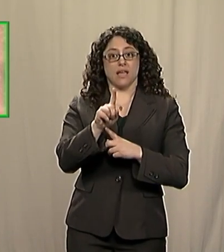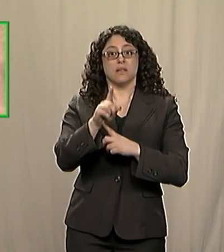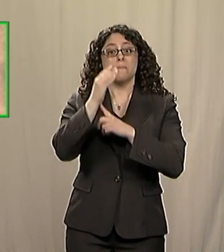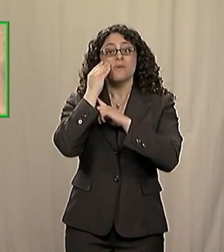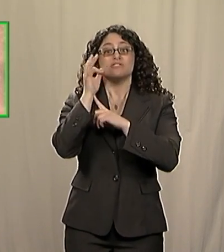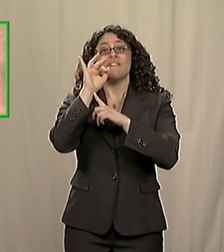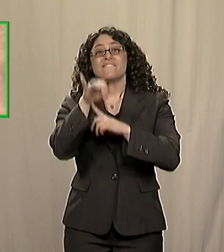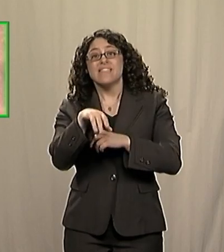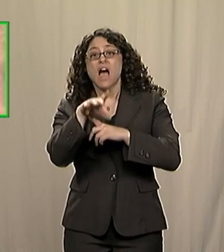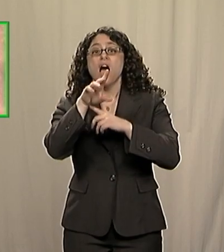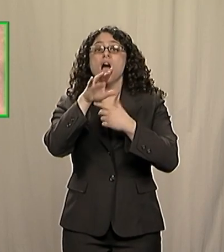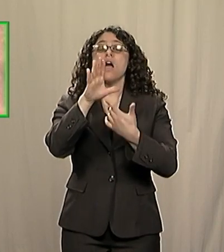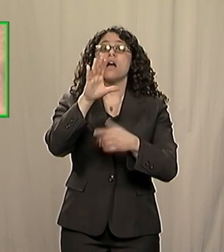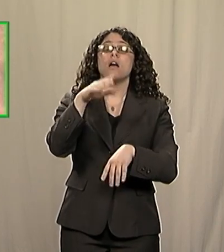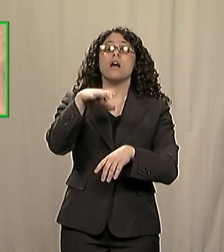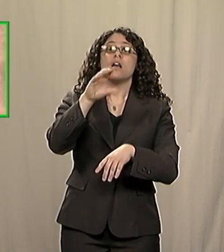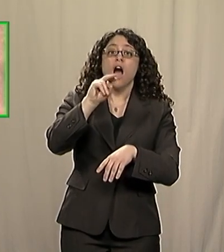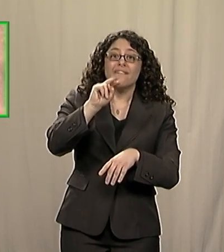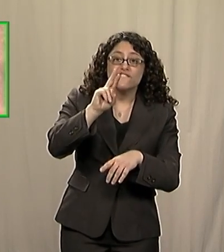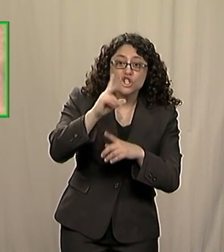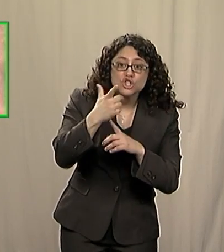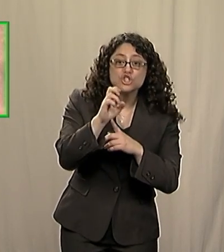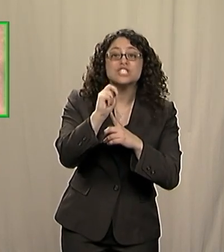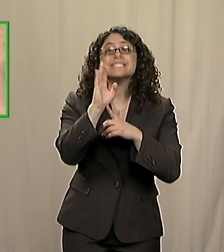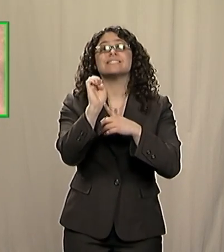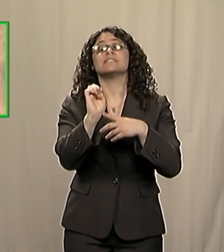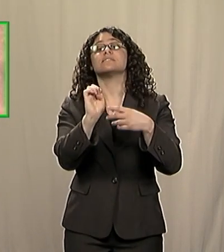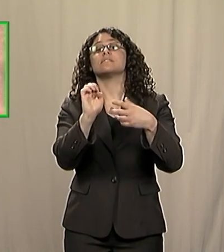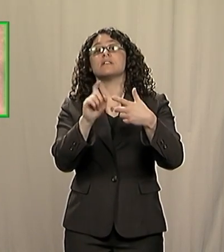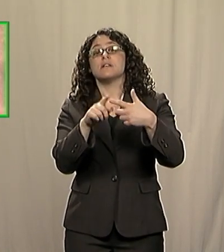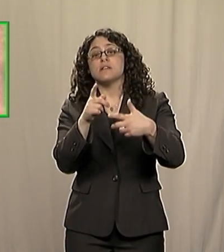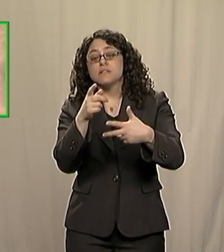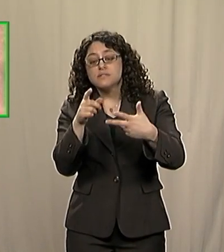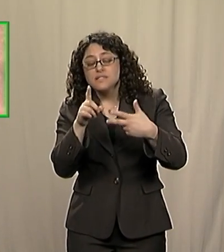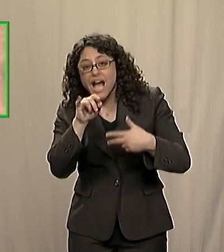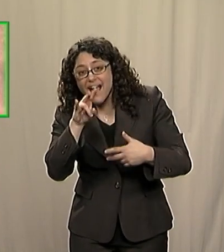And again, once this conversation has ended, all three participants will diverge.